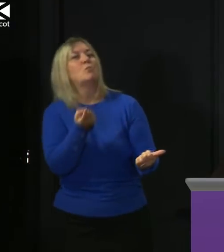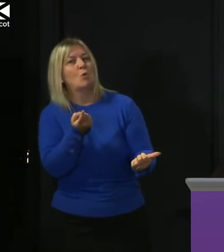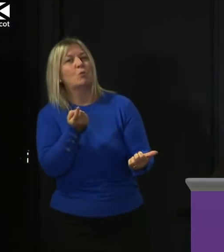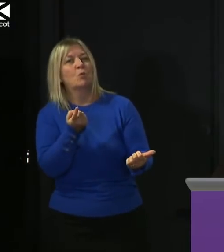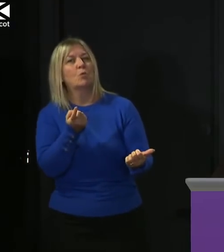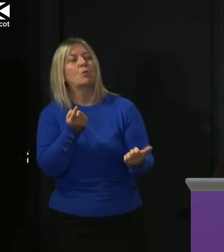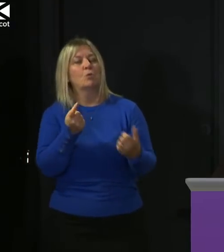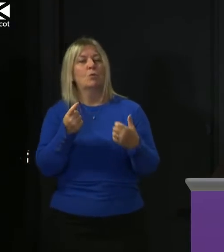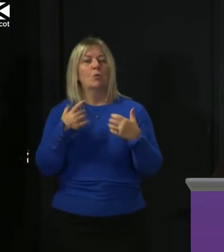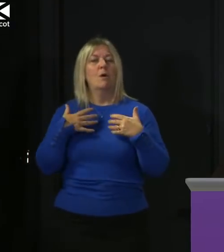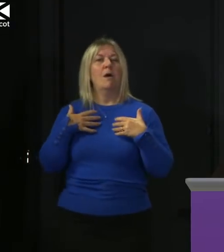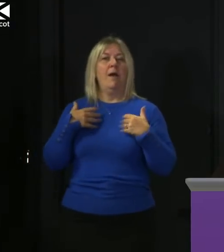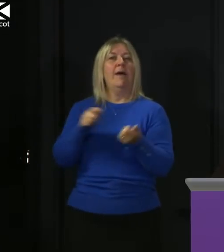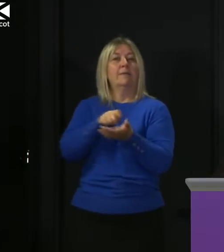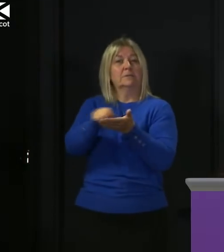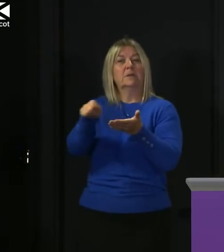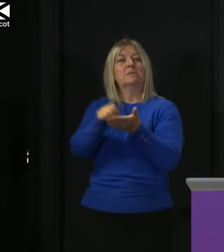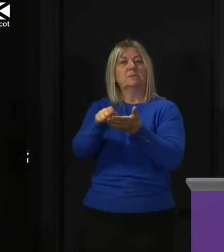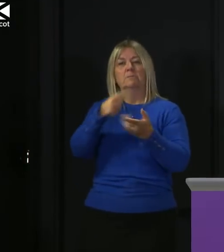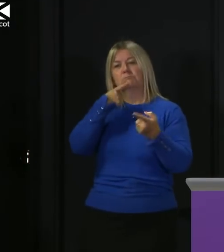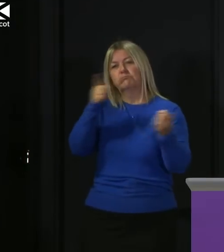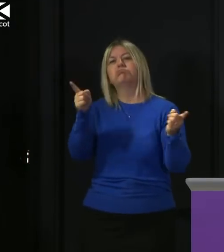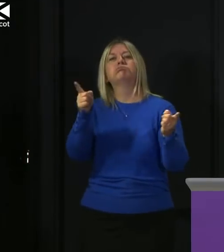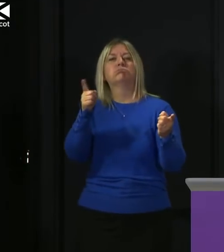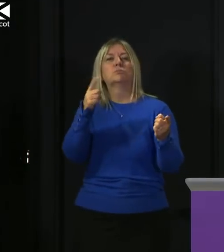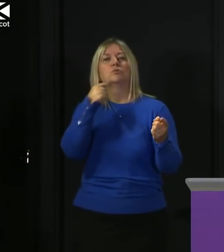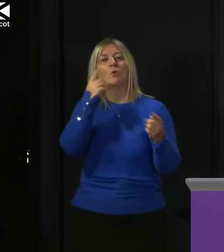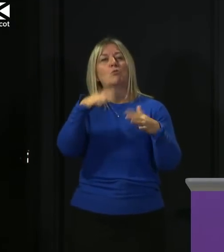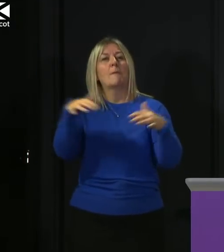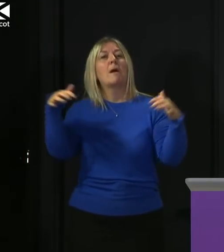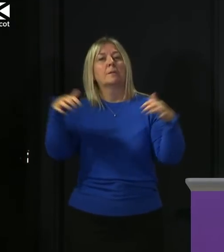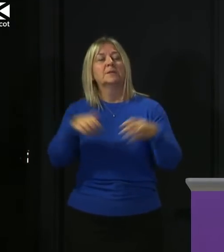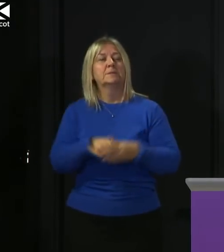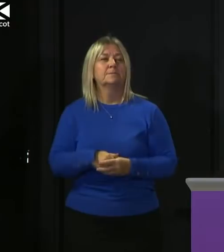set that out in more detail in parliament. David Ball, from The Herald.